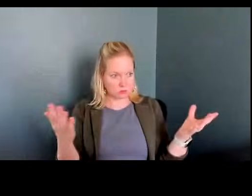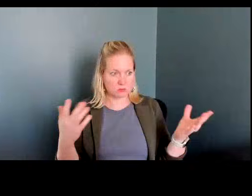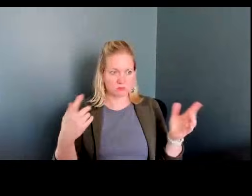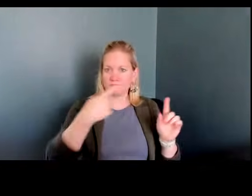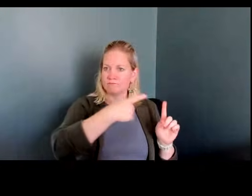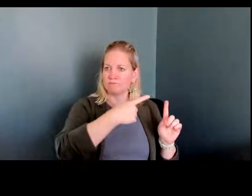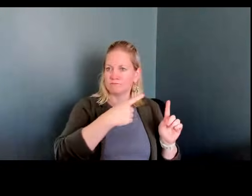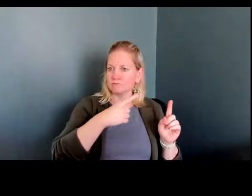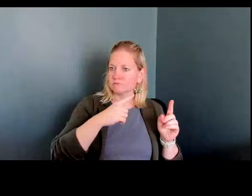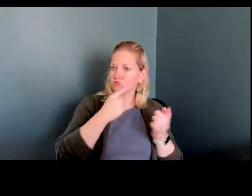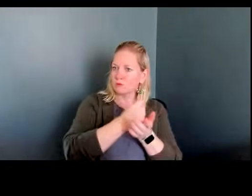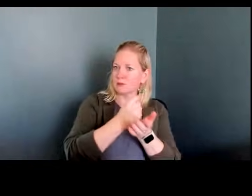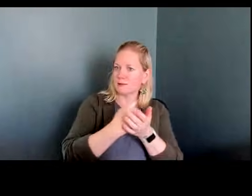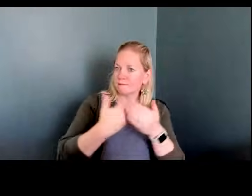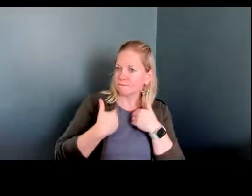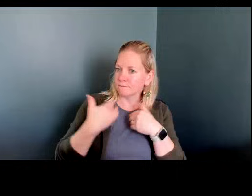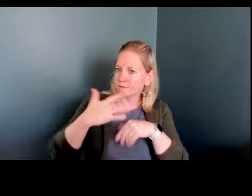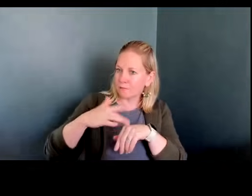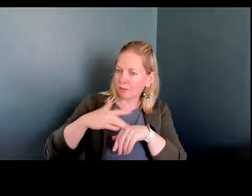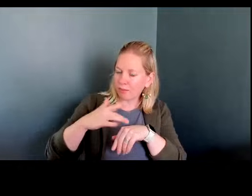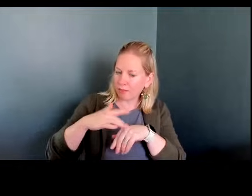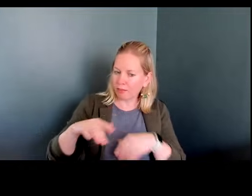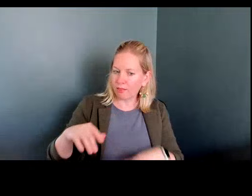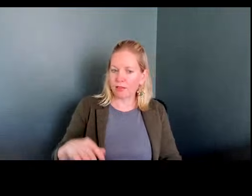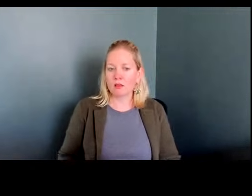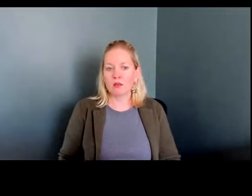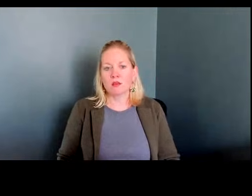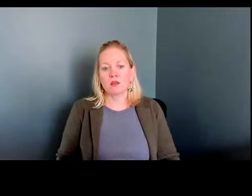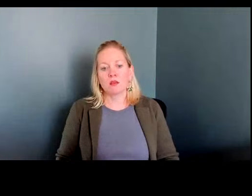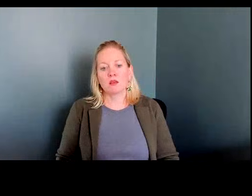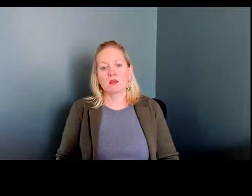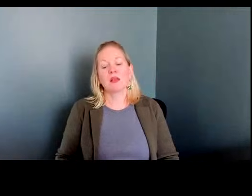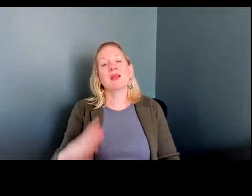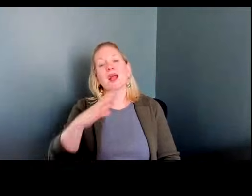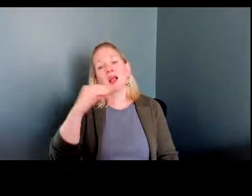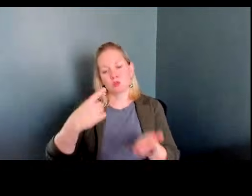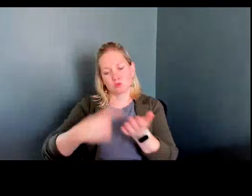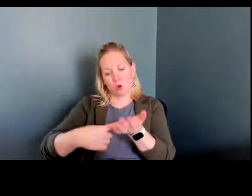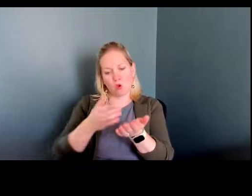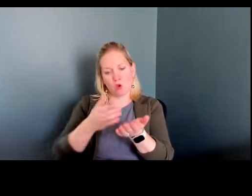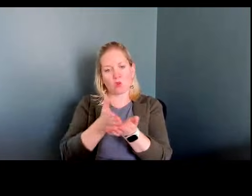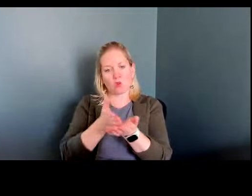They have thought through everything. Not just paying for the treatment,